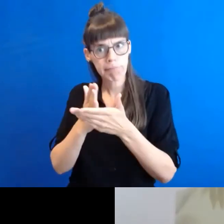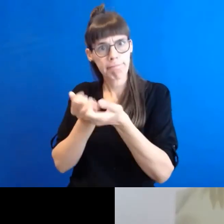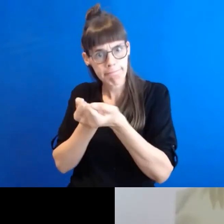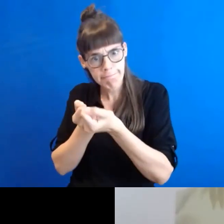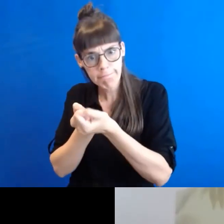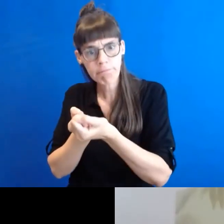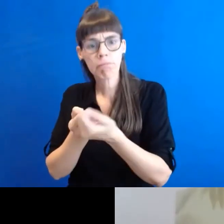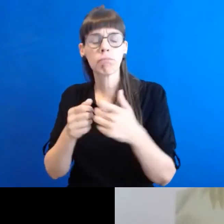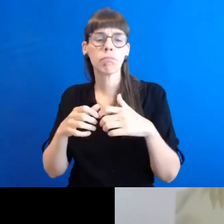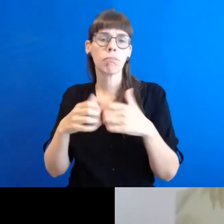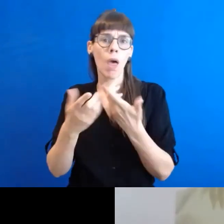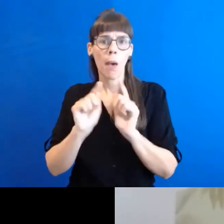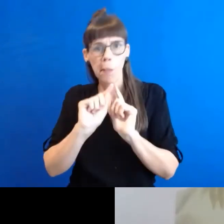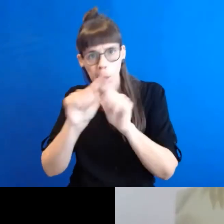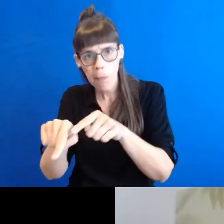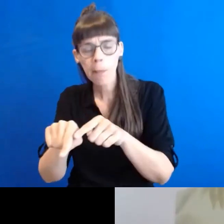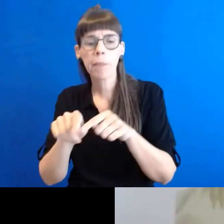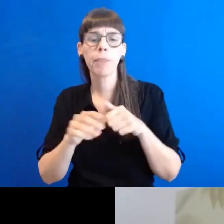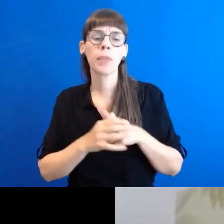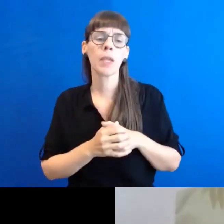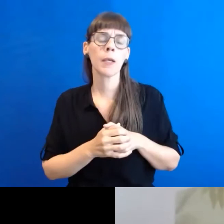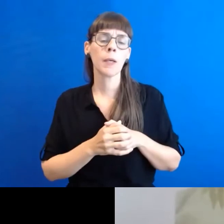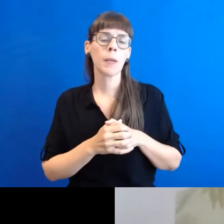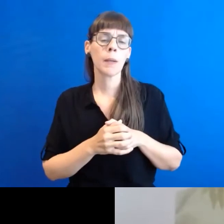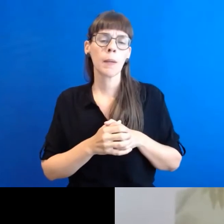8,000 girls and boys with disability services included direct